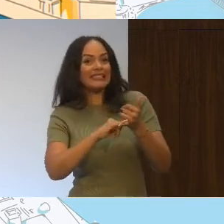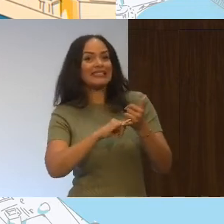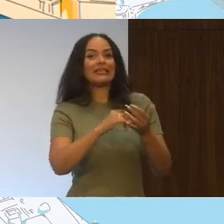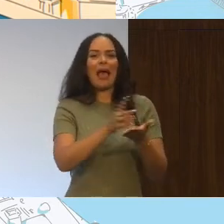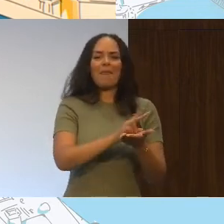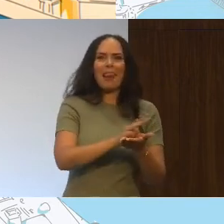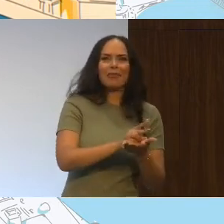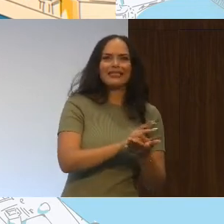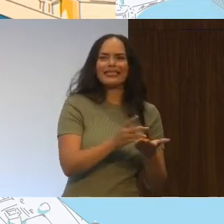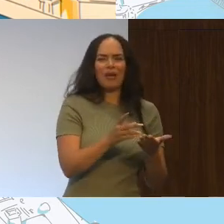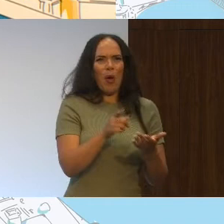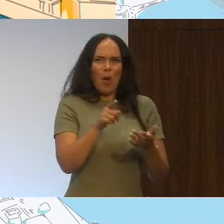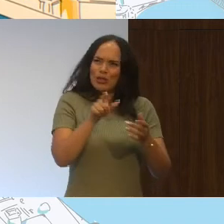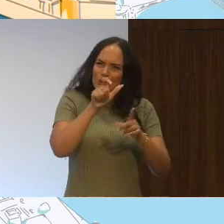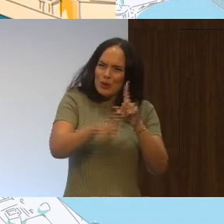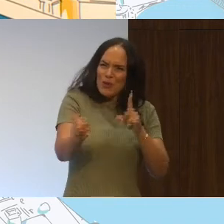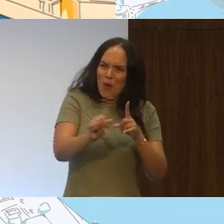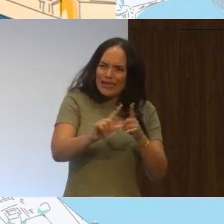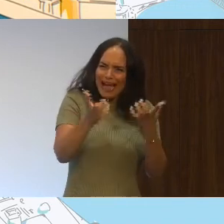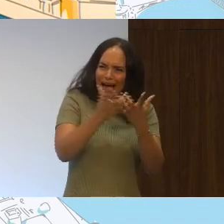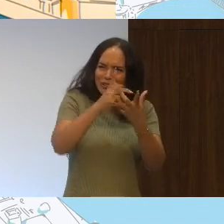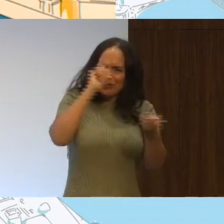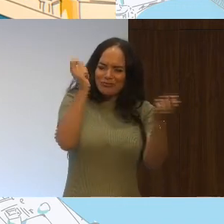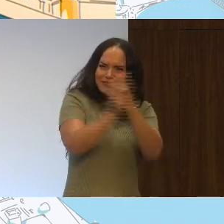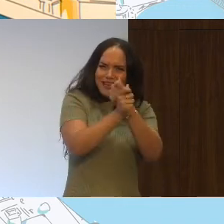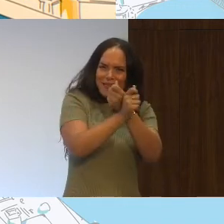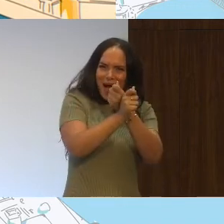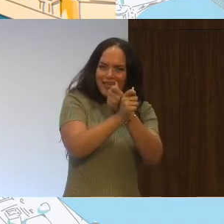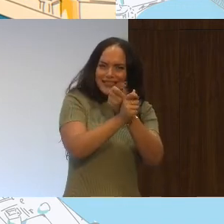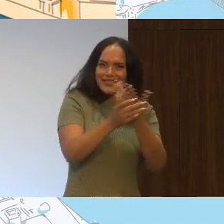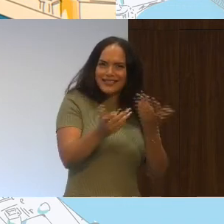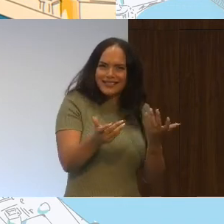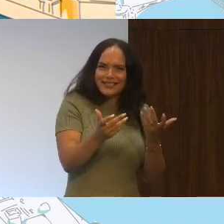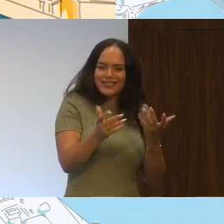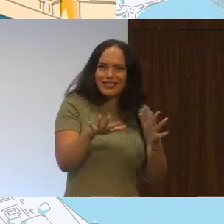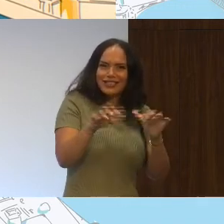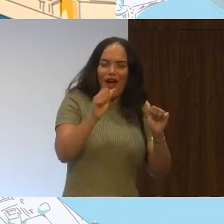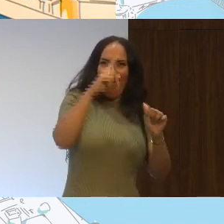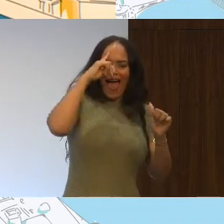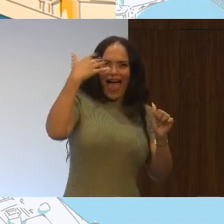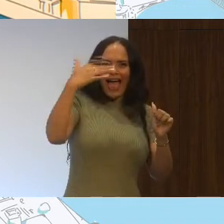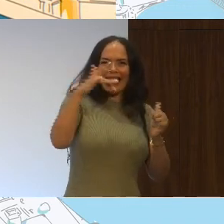What did you do to them? Well, I don't think I did anything much.